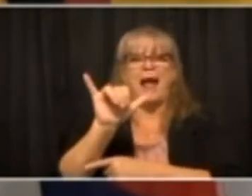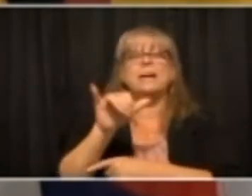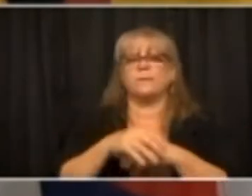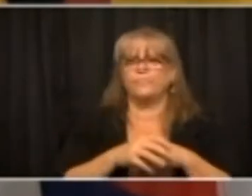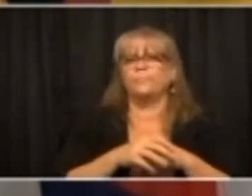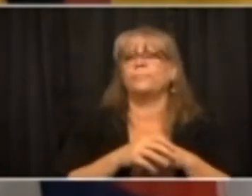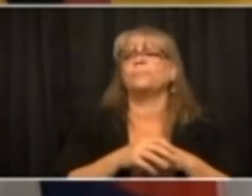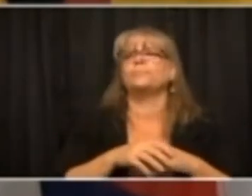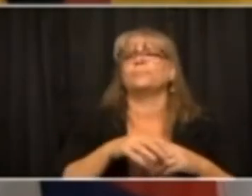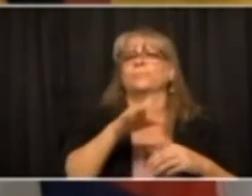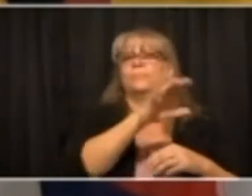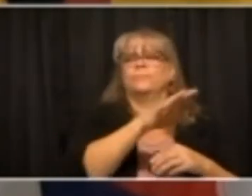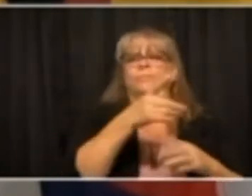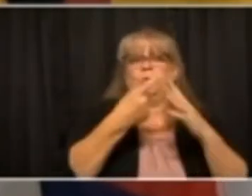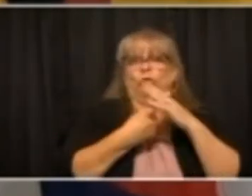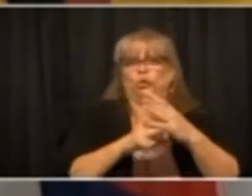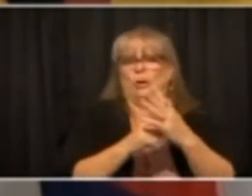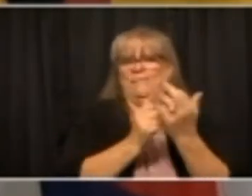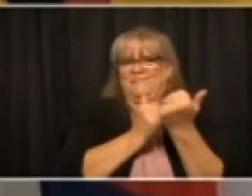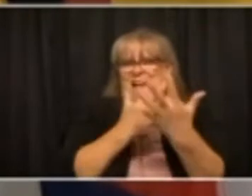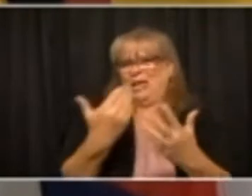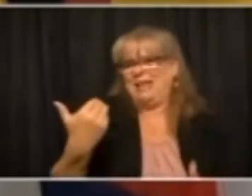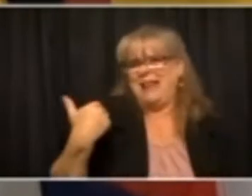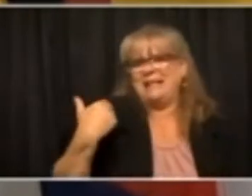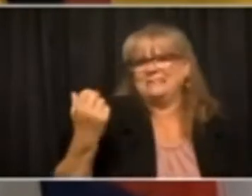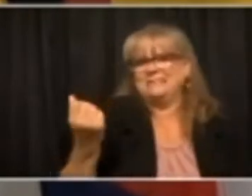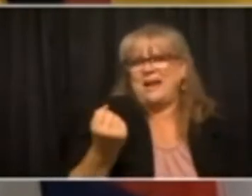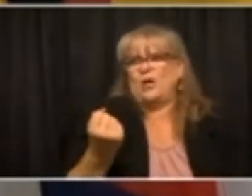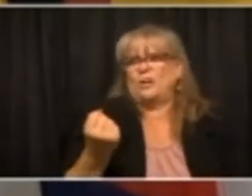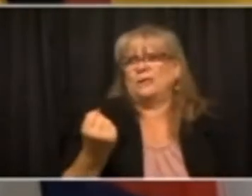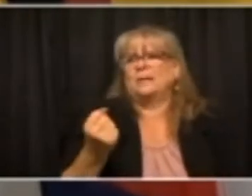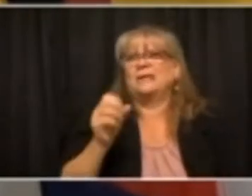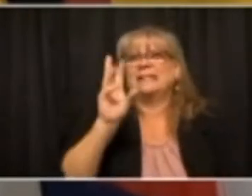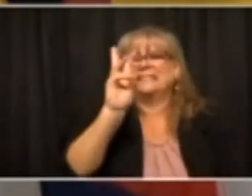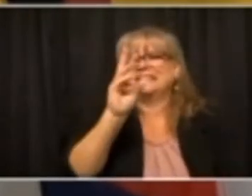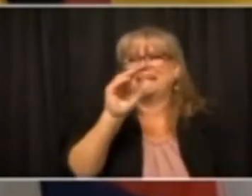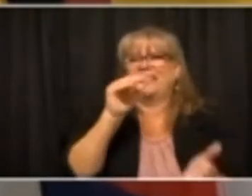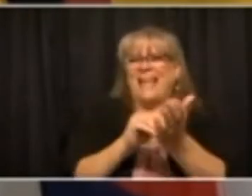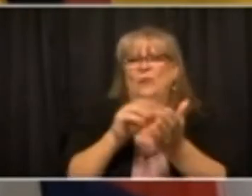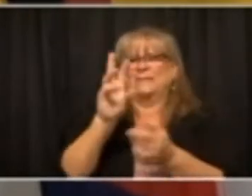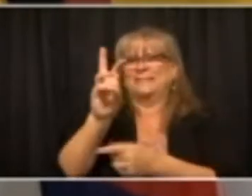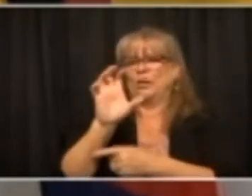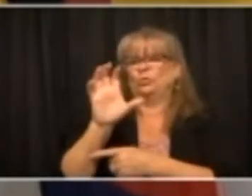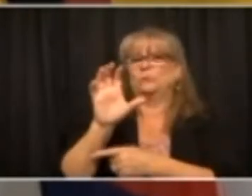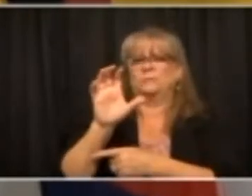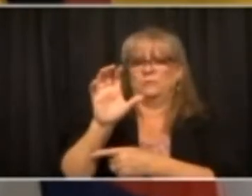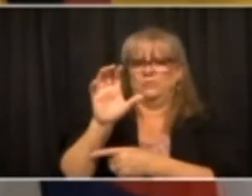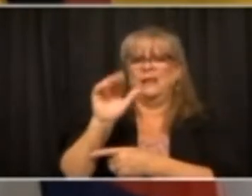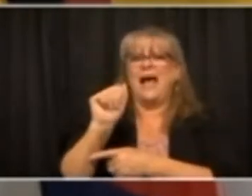6627 acres zero percent contained um that's we see smoke from a lot of